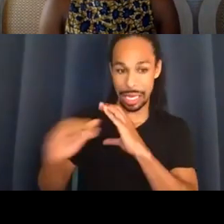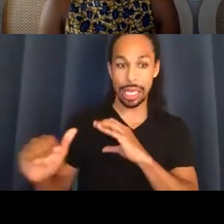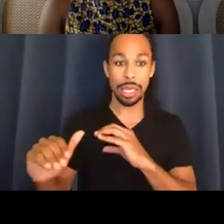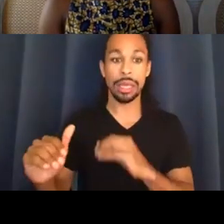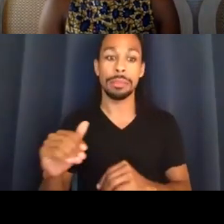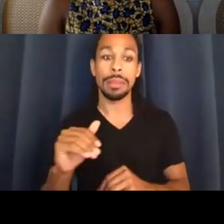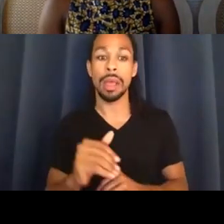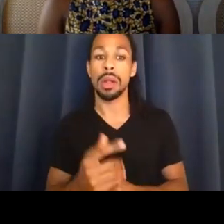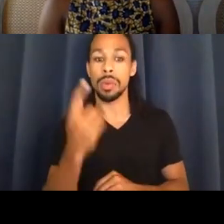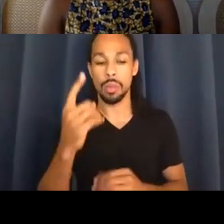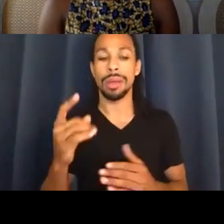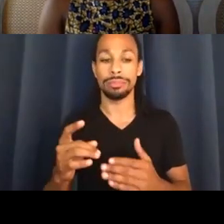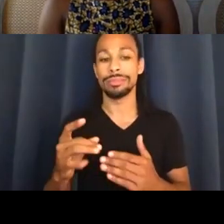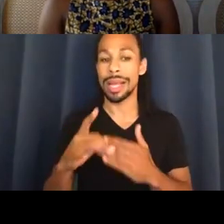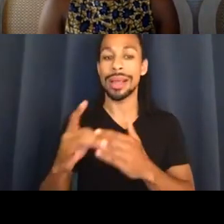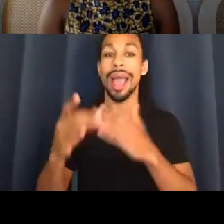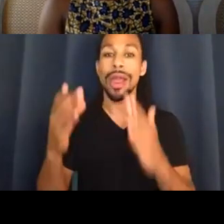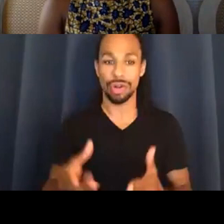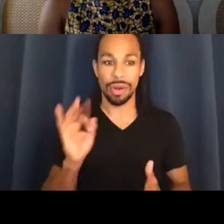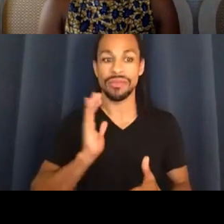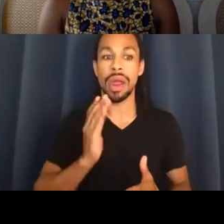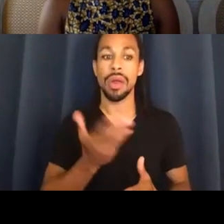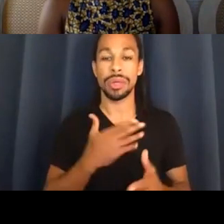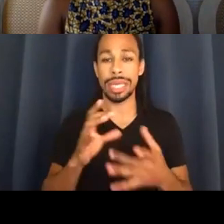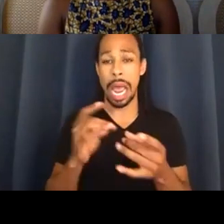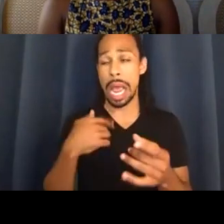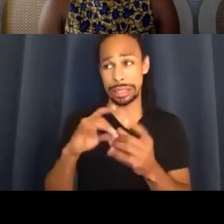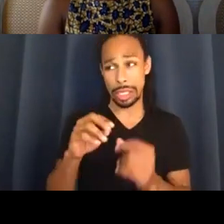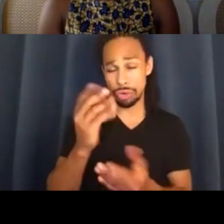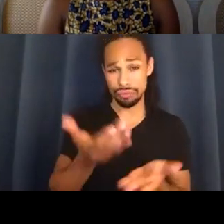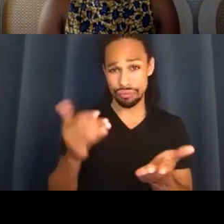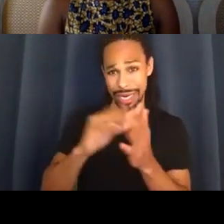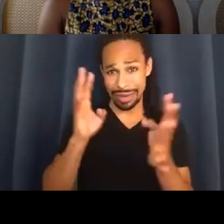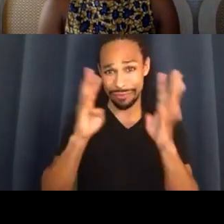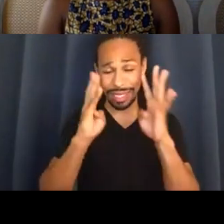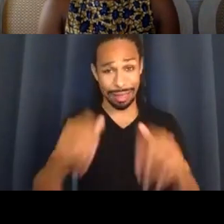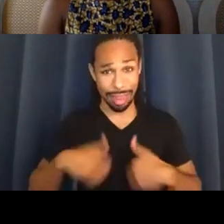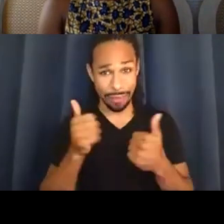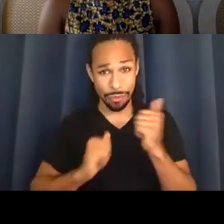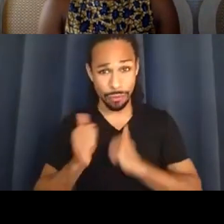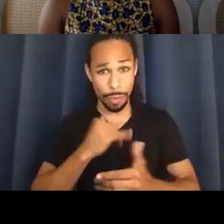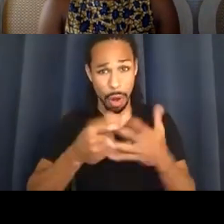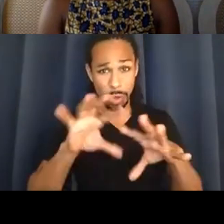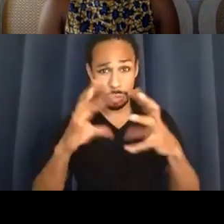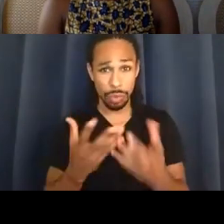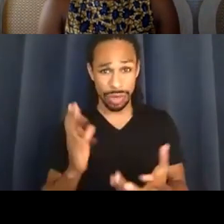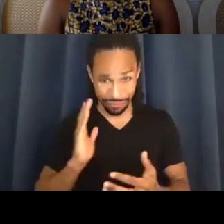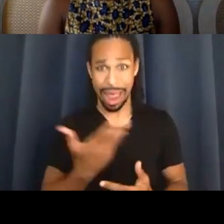is an awfully big word. To me, reinventing this live performing arts world you would